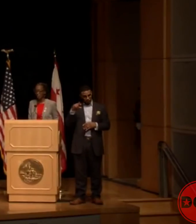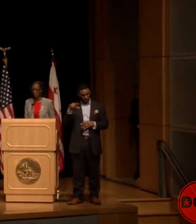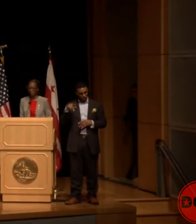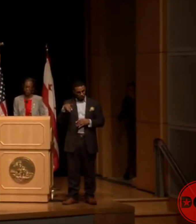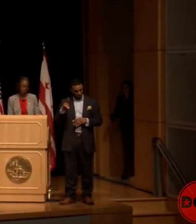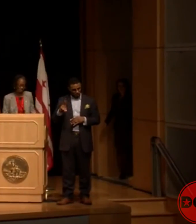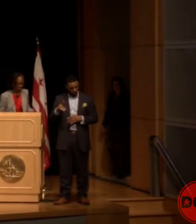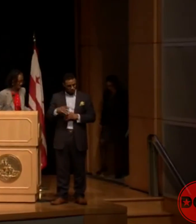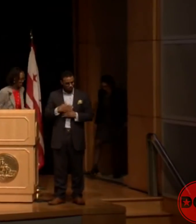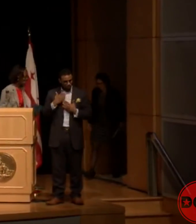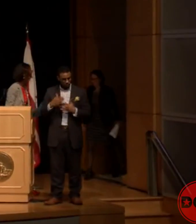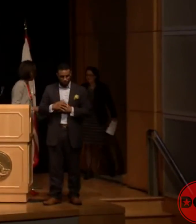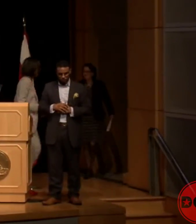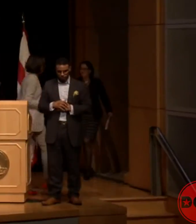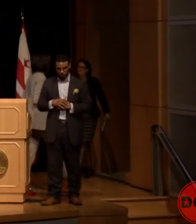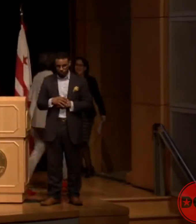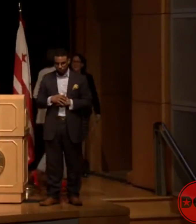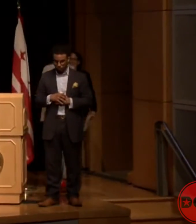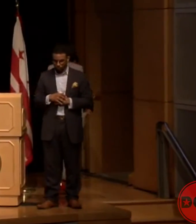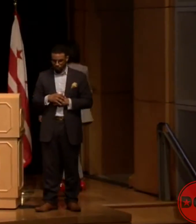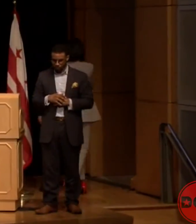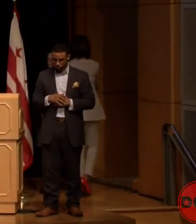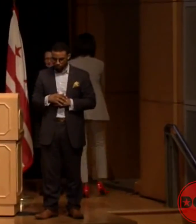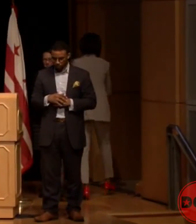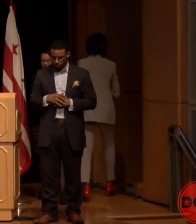THANK YOU.